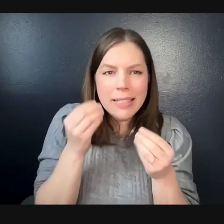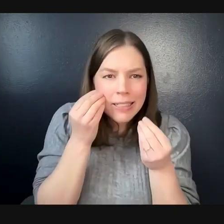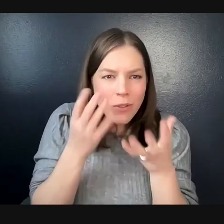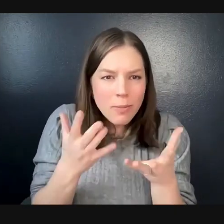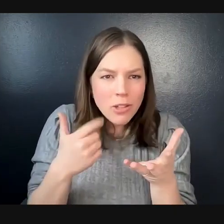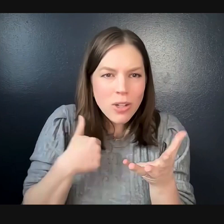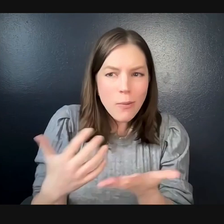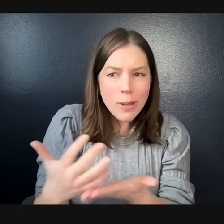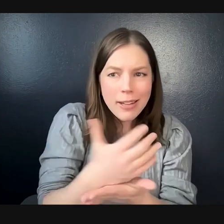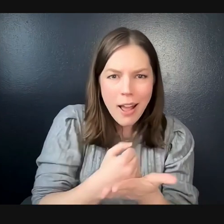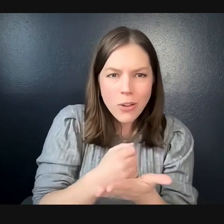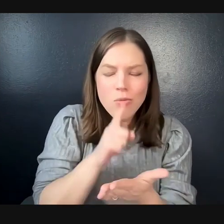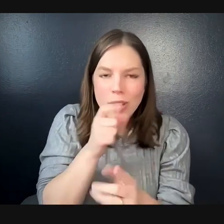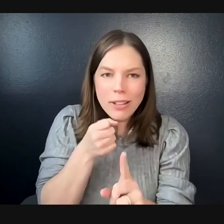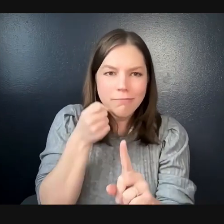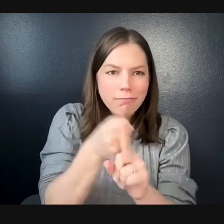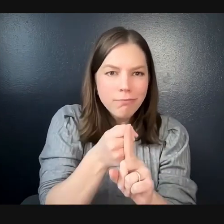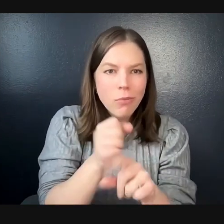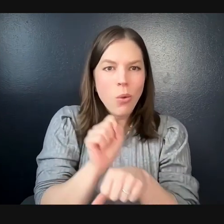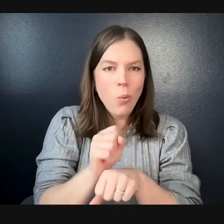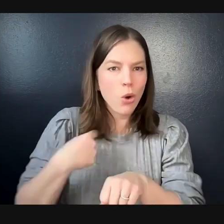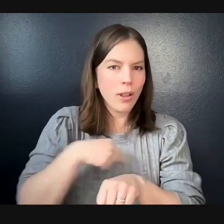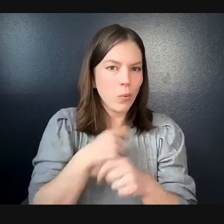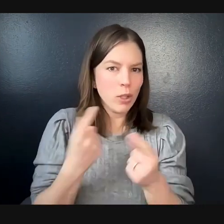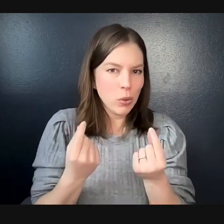This information directly impacts the work that we do.